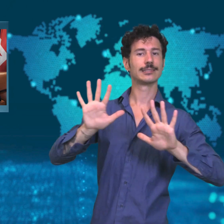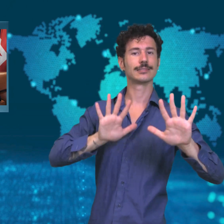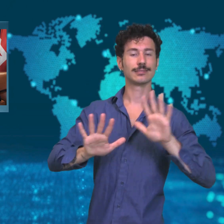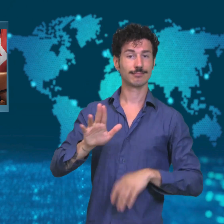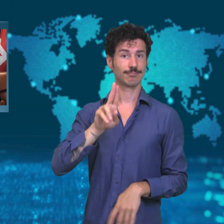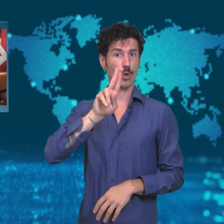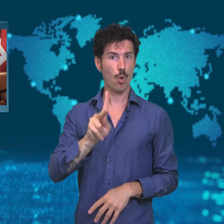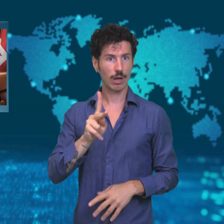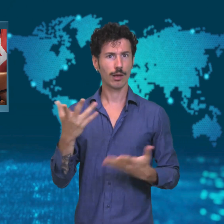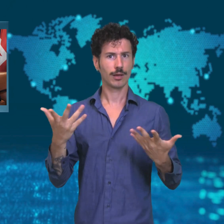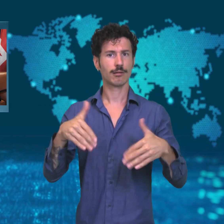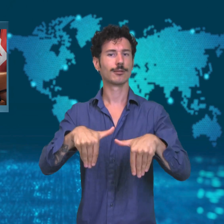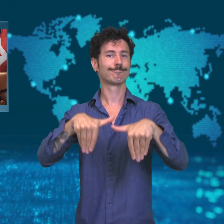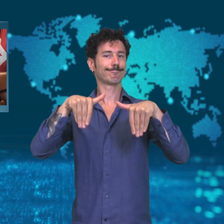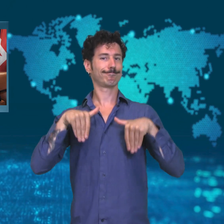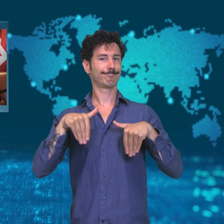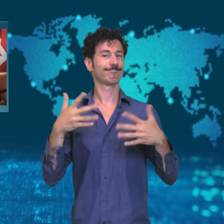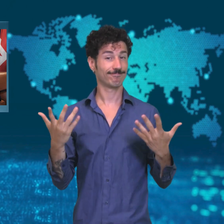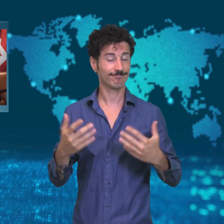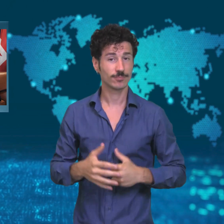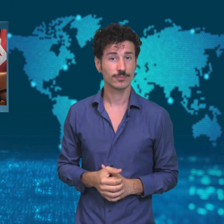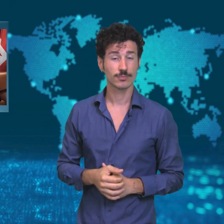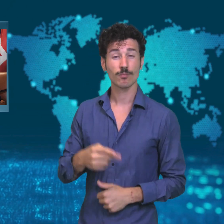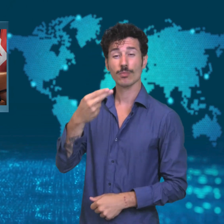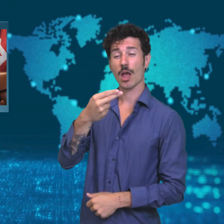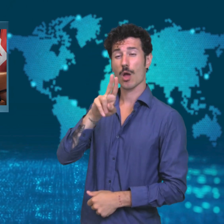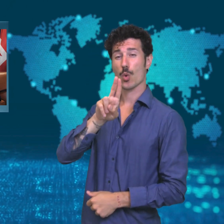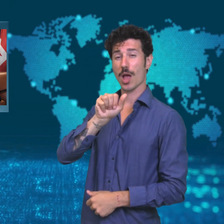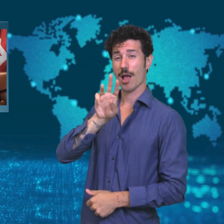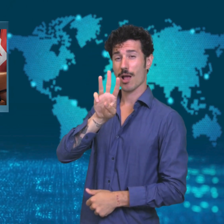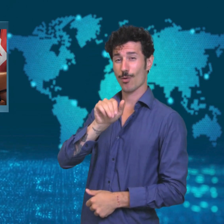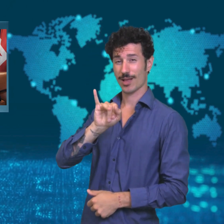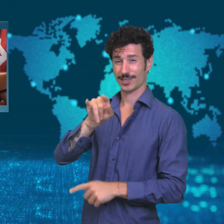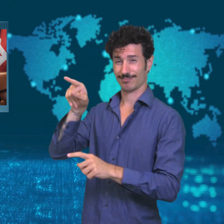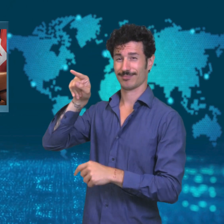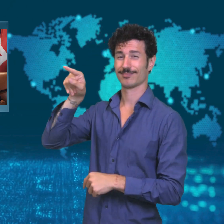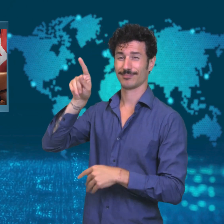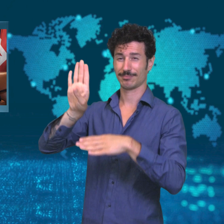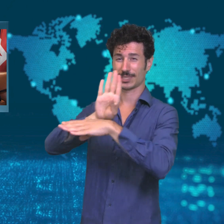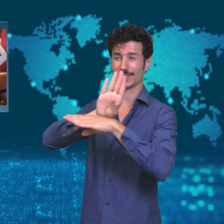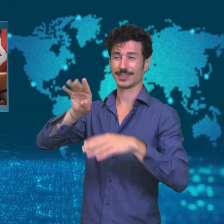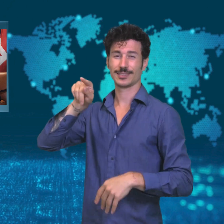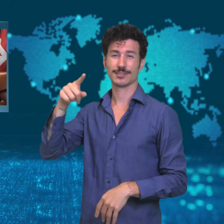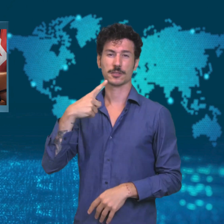Huawei has denied that security was a problem,